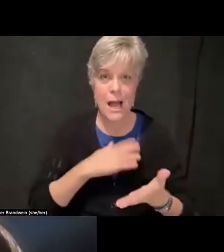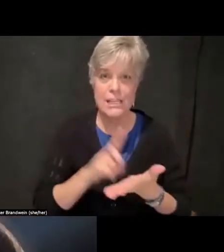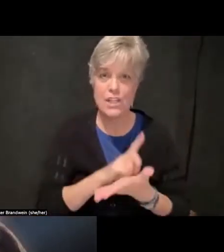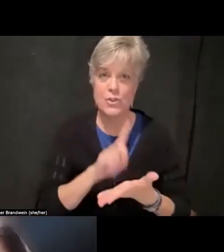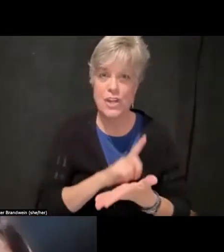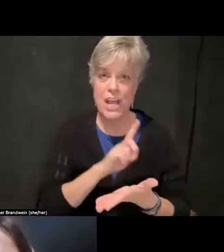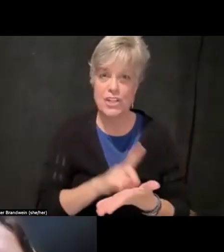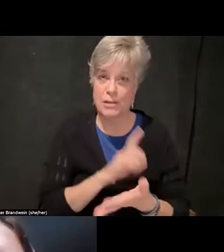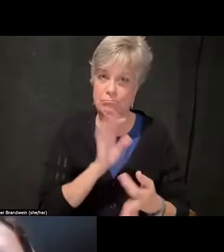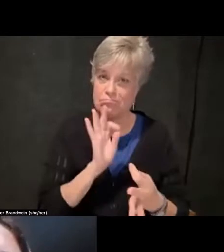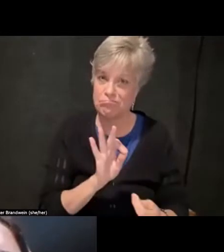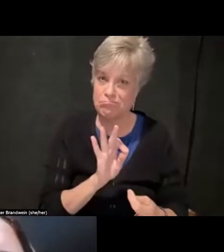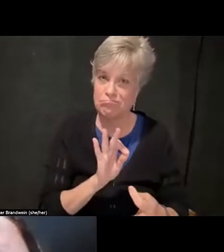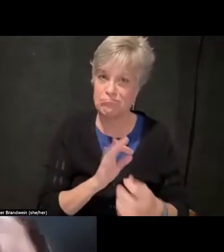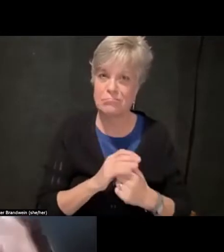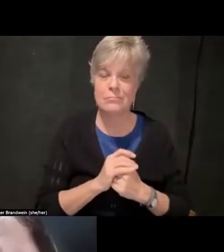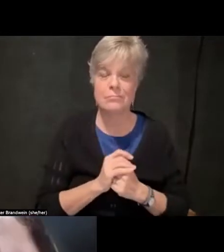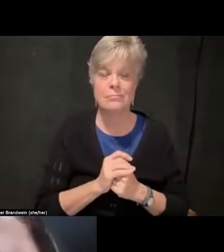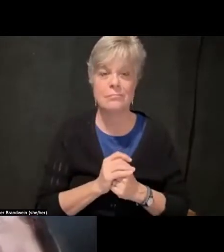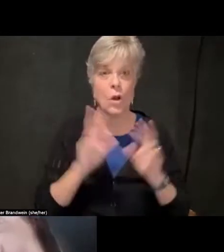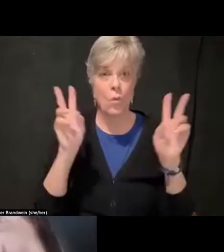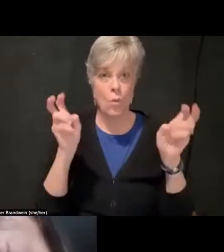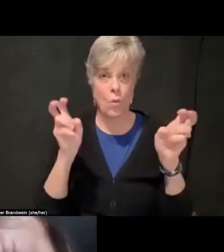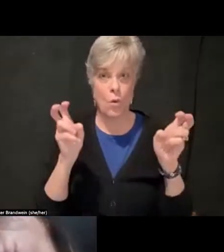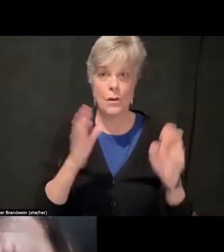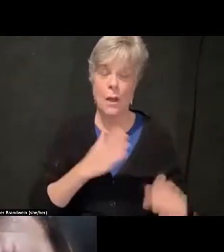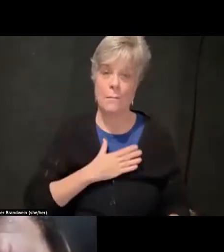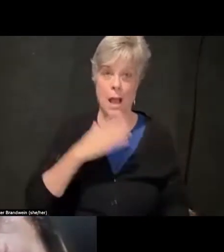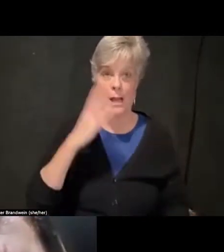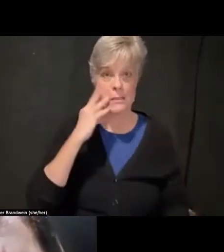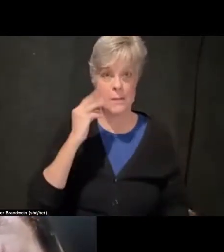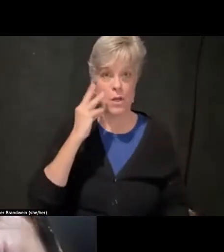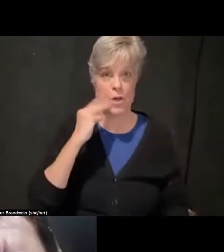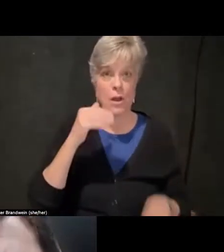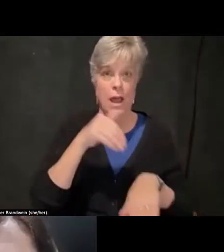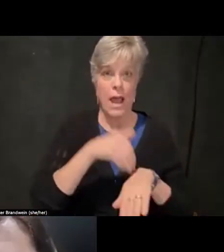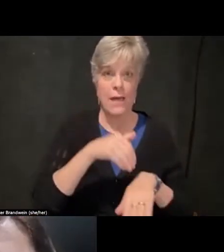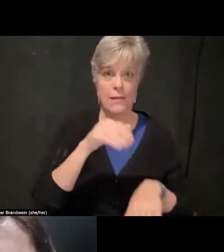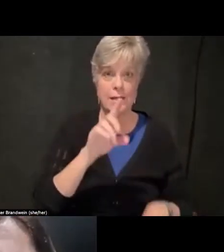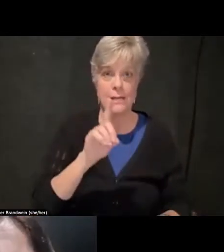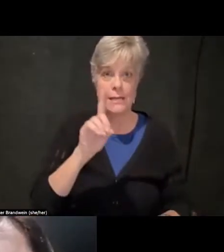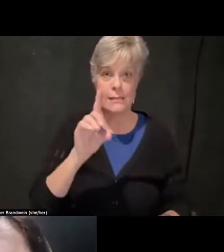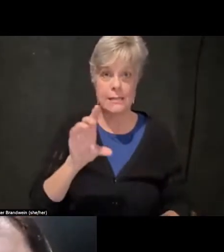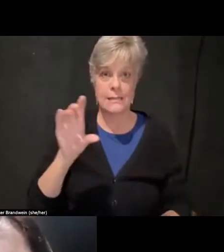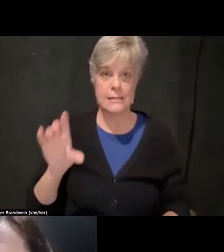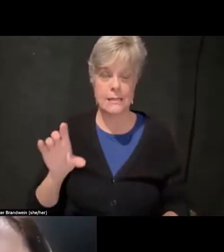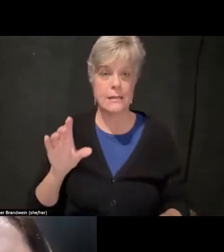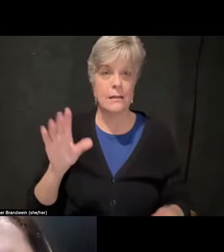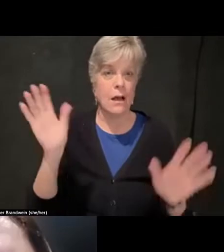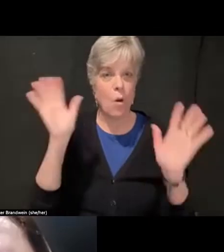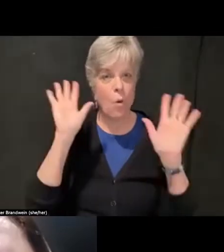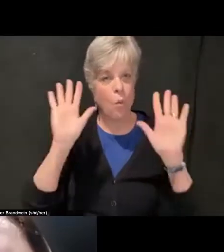And it says, "my experience at the DCC has been incredibly positive.